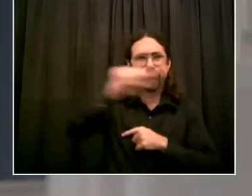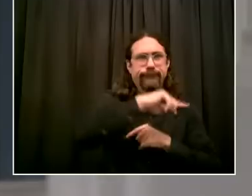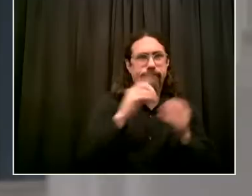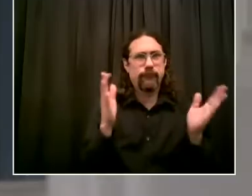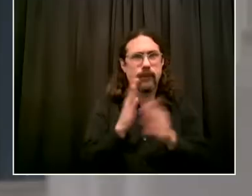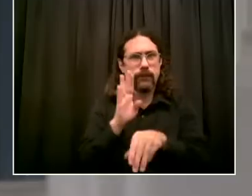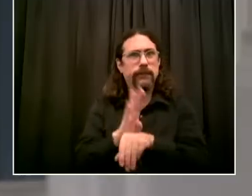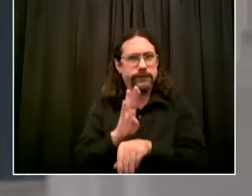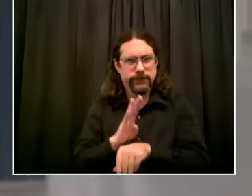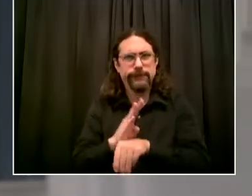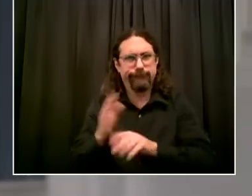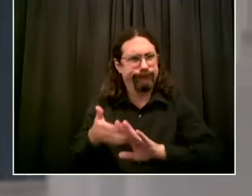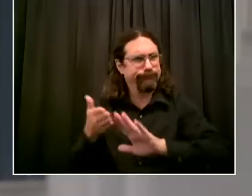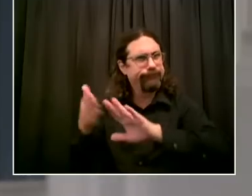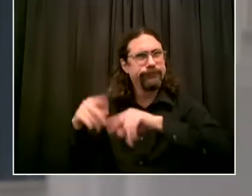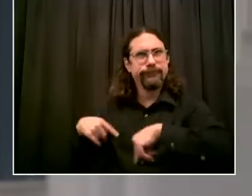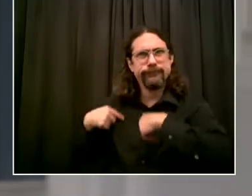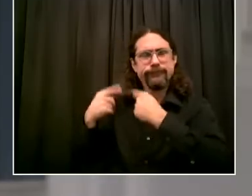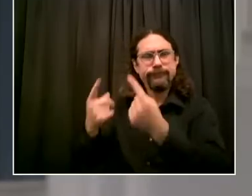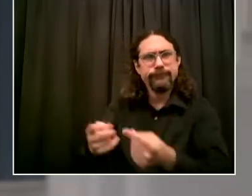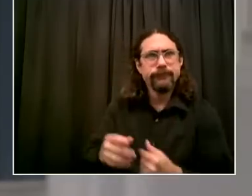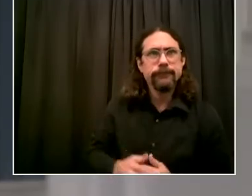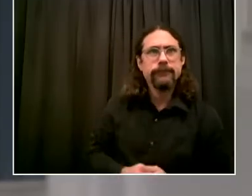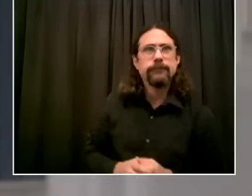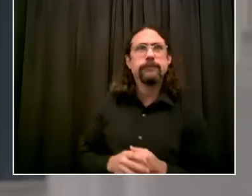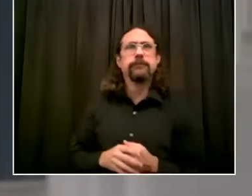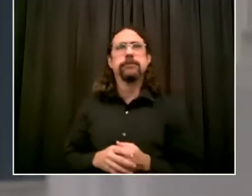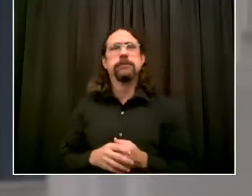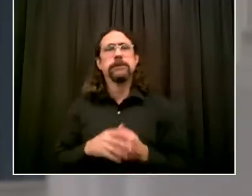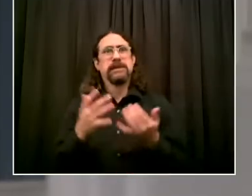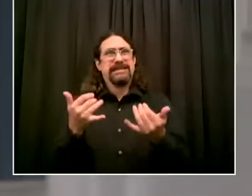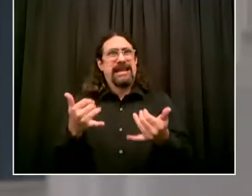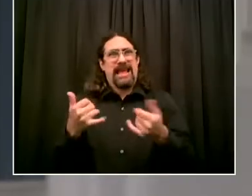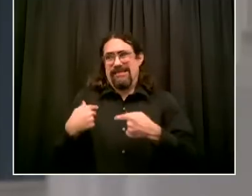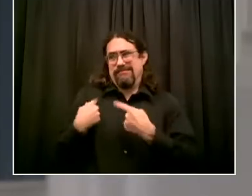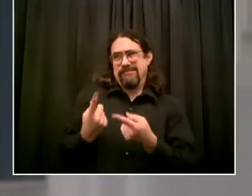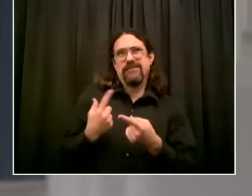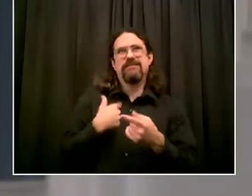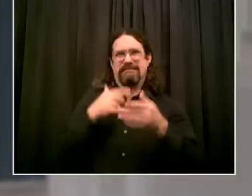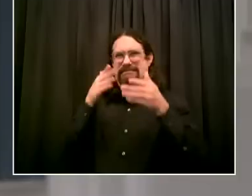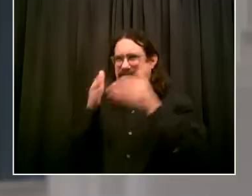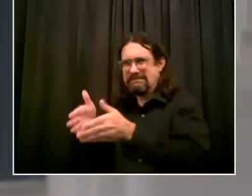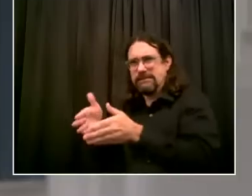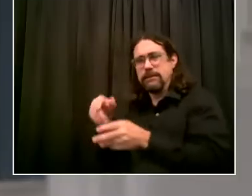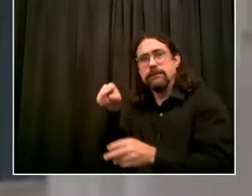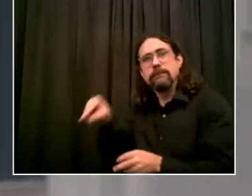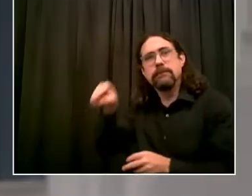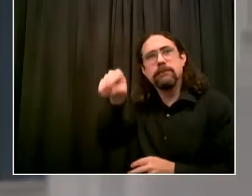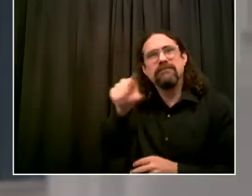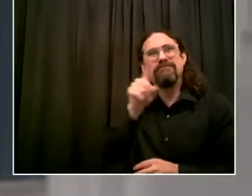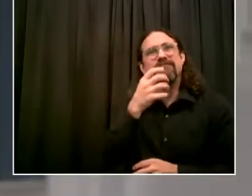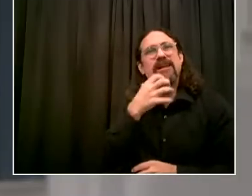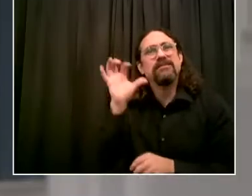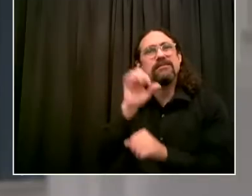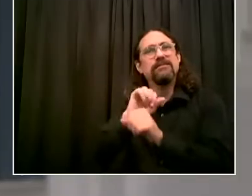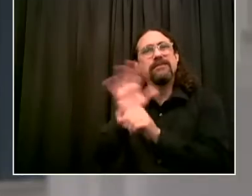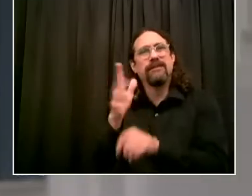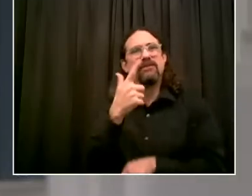BUSINESSES.S WE'VE SENT EMAIL COMMUNICATIO ANDHTYPE OF F COMMUNICATION TASMALL BUSINESSES IN